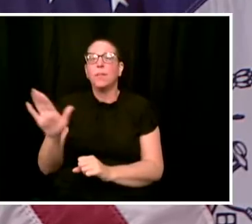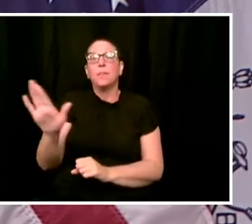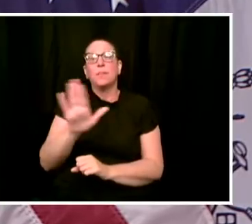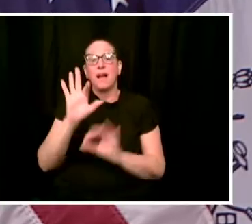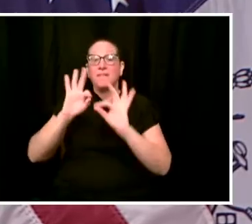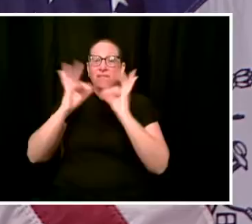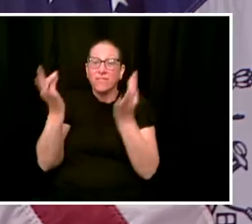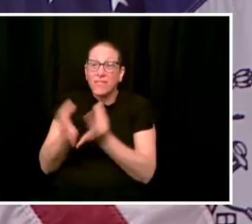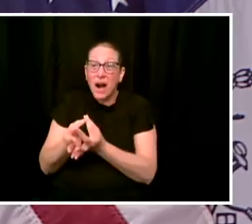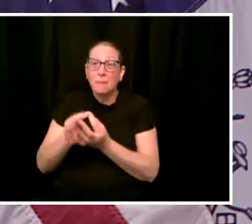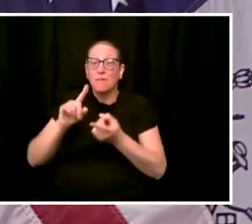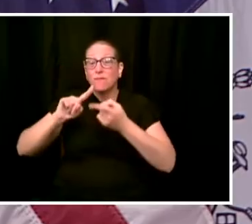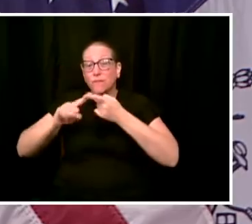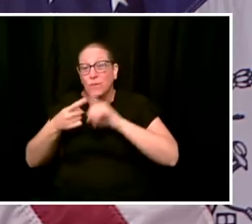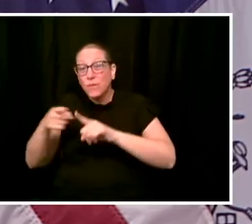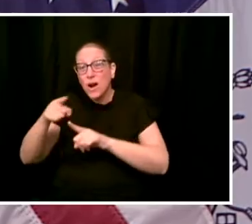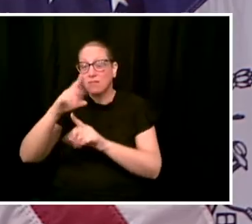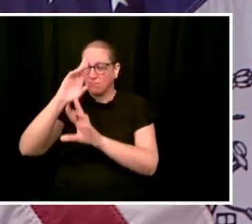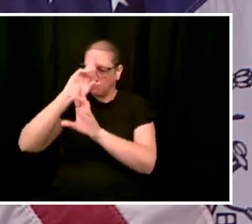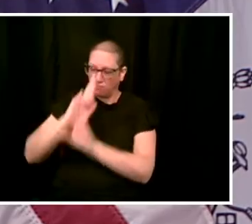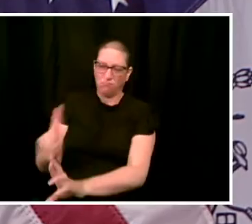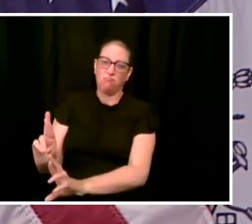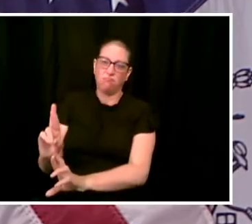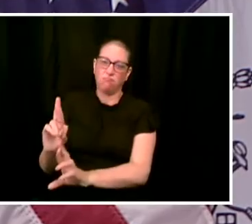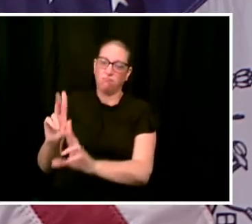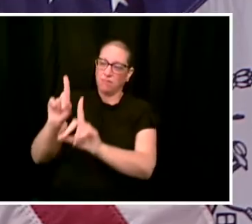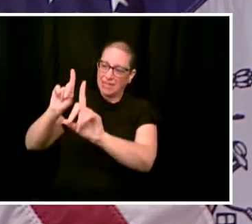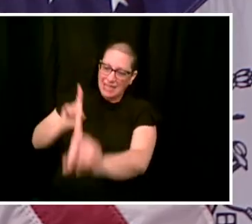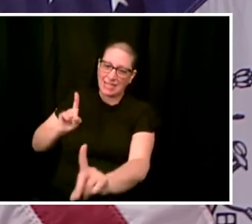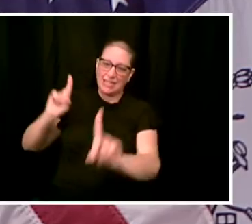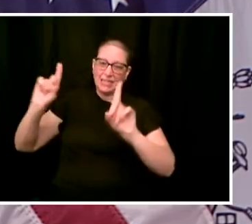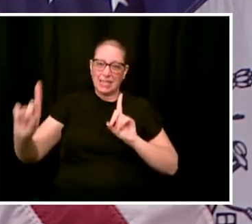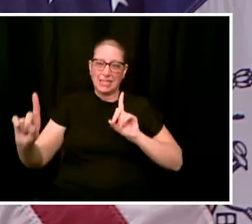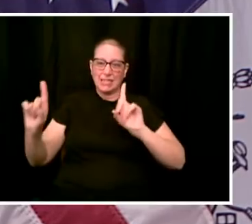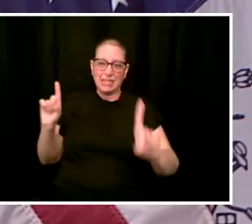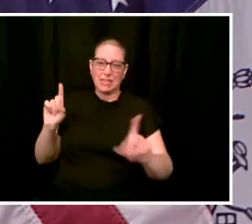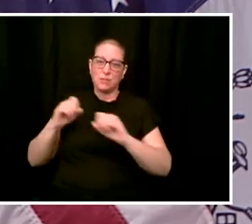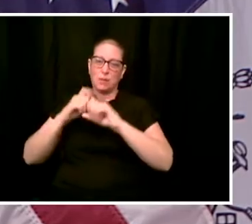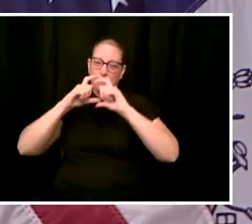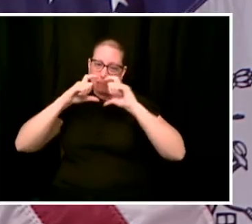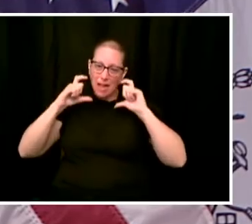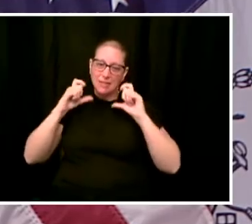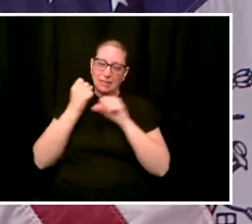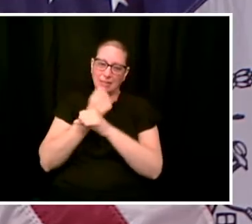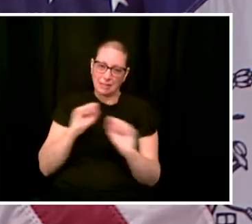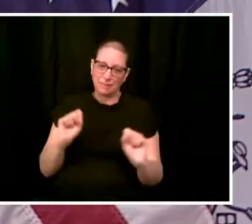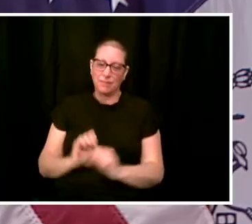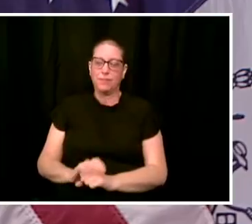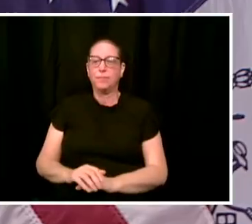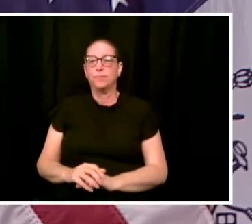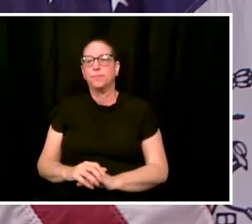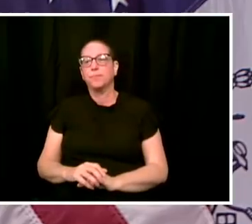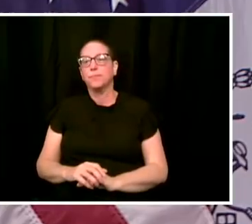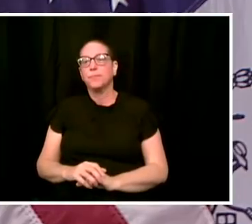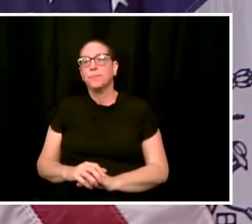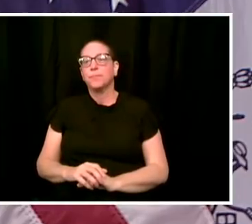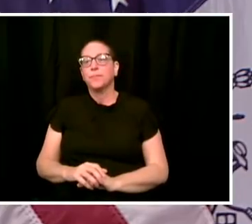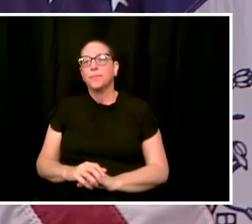WE WE WANT FOLKS TO KEEP BEING SMART FOR QUITE AWHILE. AND WE WANT